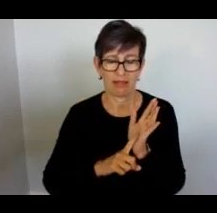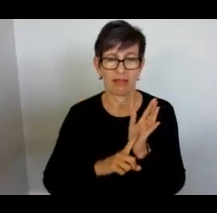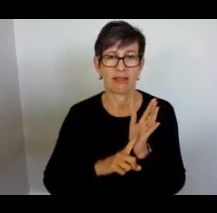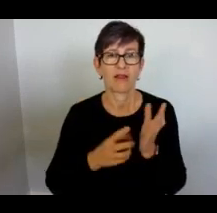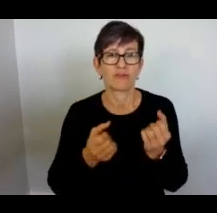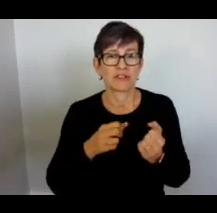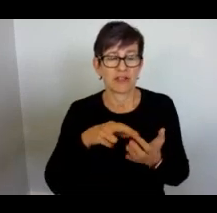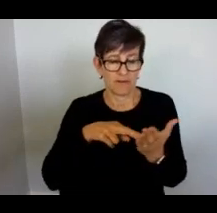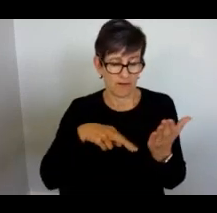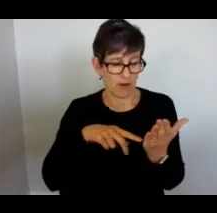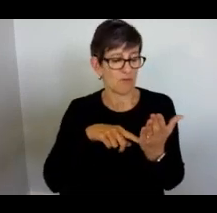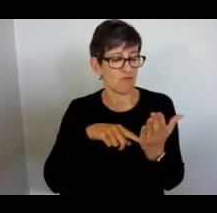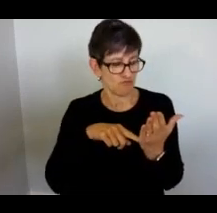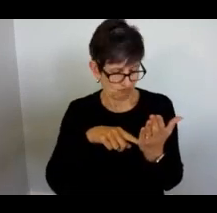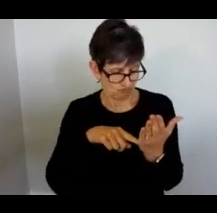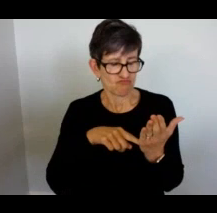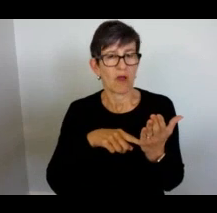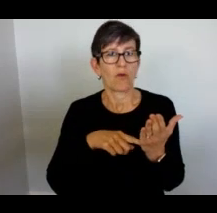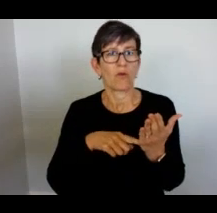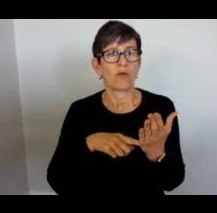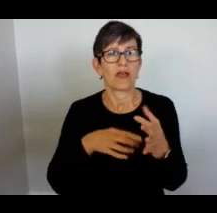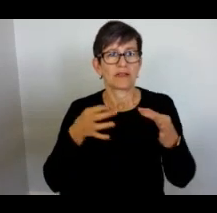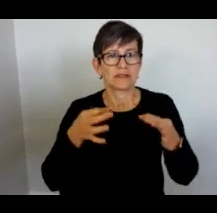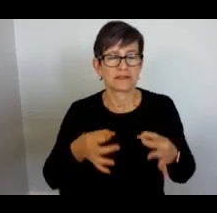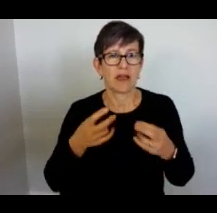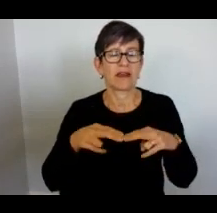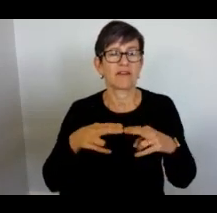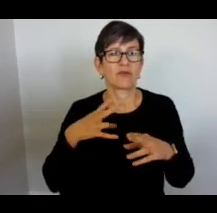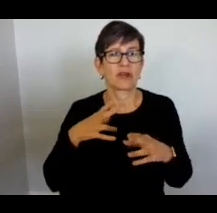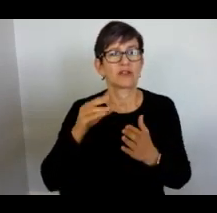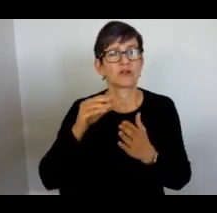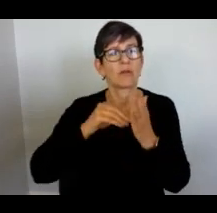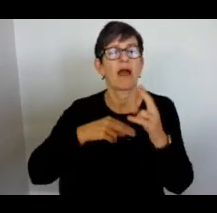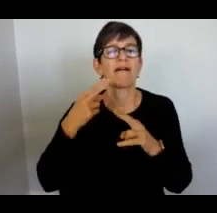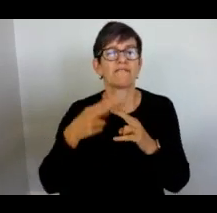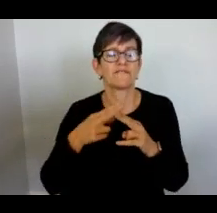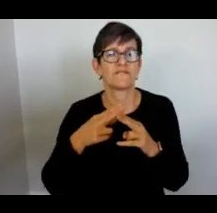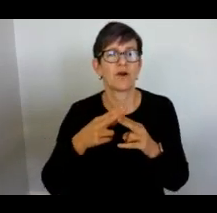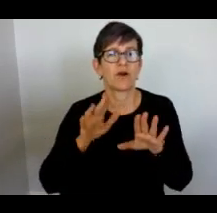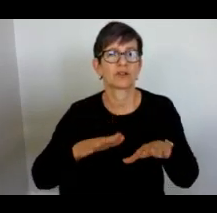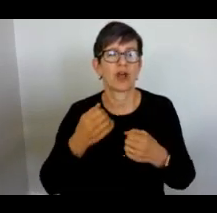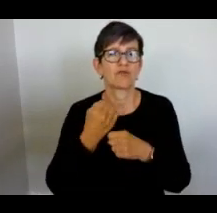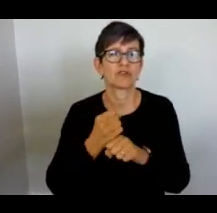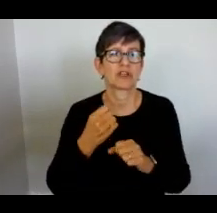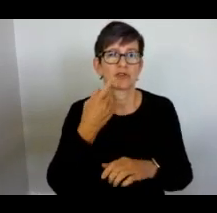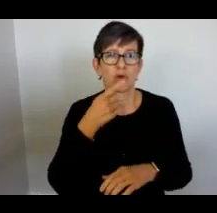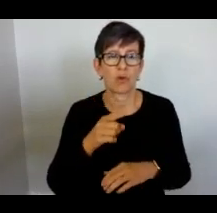for a child protection order and if that step is taken then proceedings have been commenced before